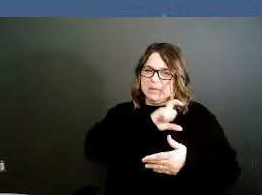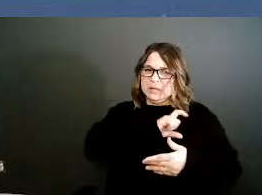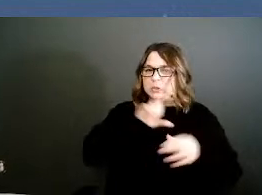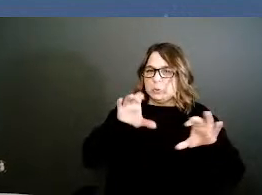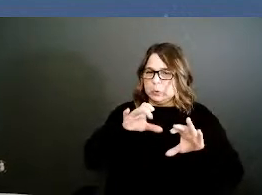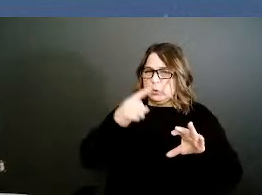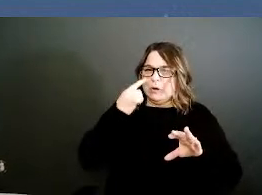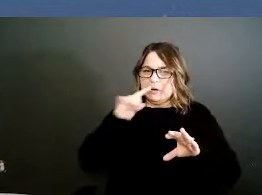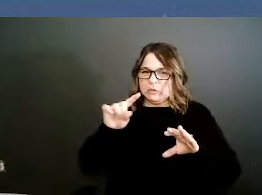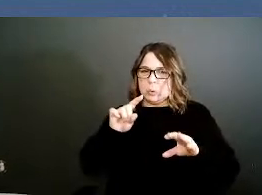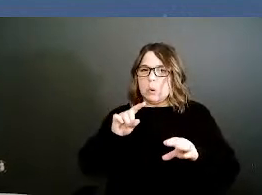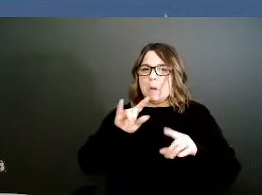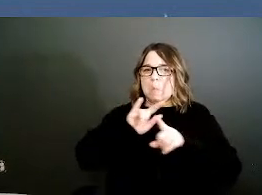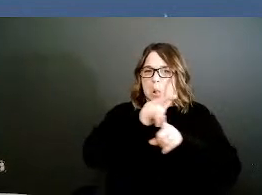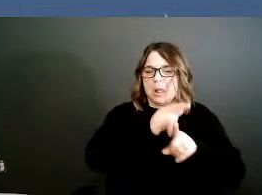DOZENS OF POLICE VEHICLES CAME FROM ALL